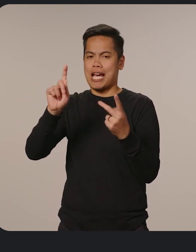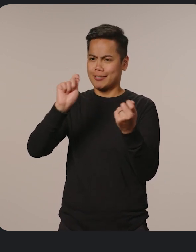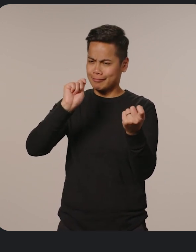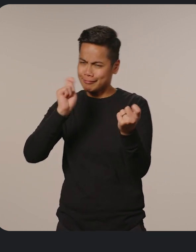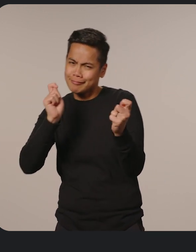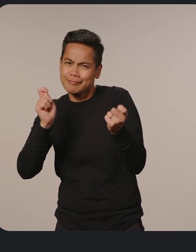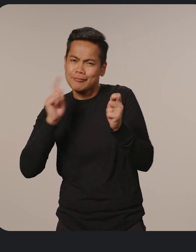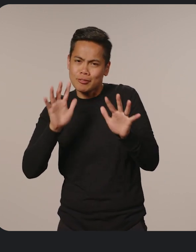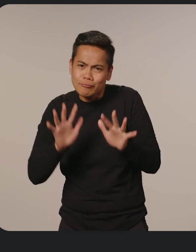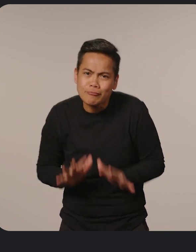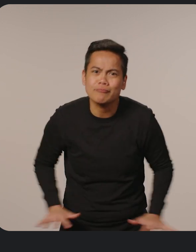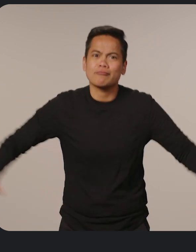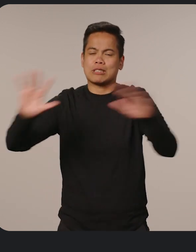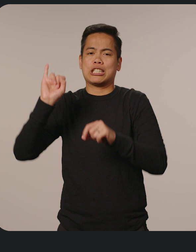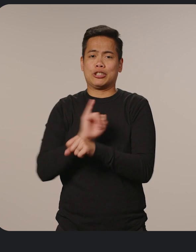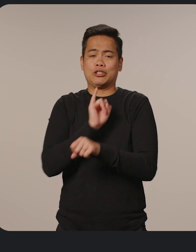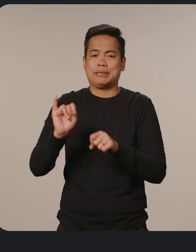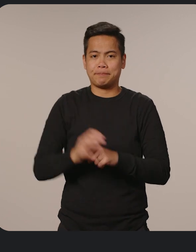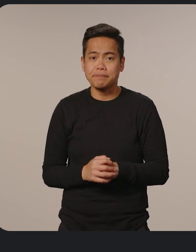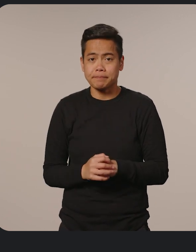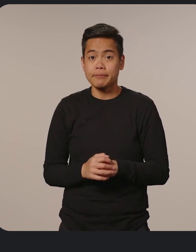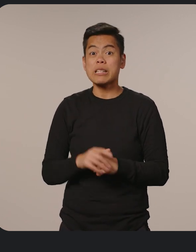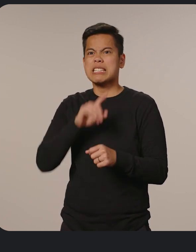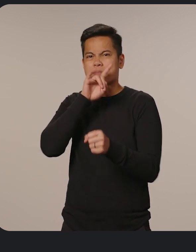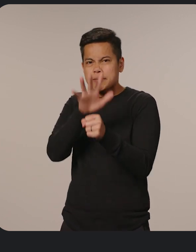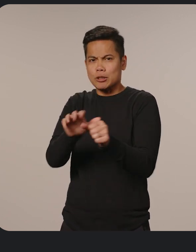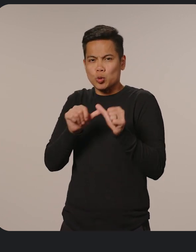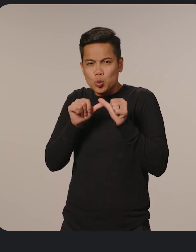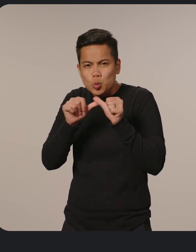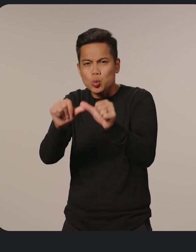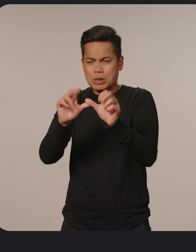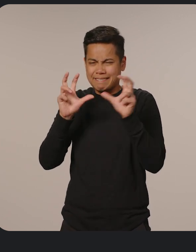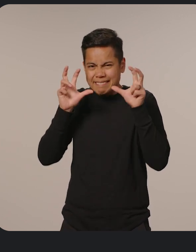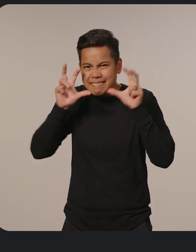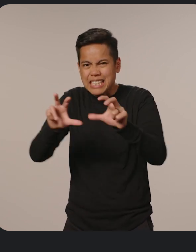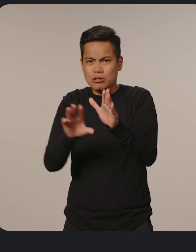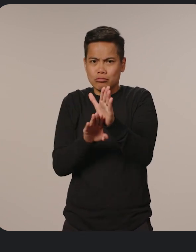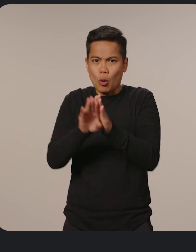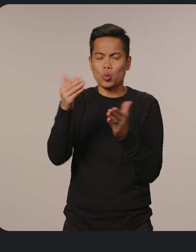with the new API for Android. And for automations, you can reach millions of users